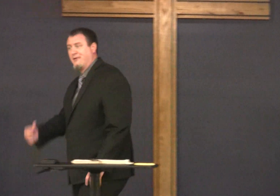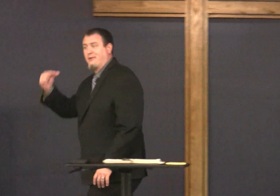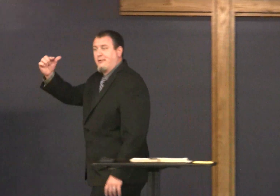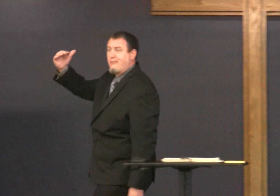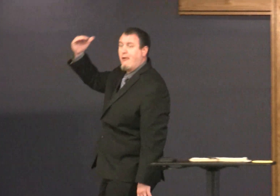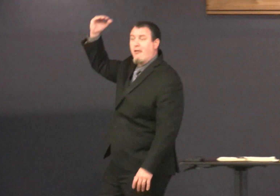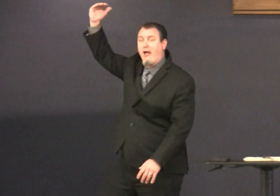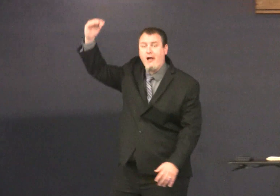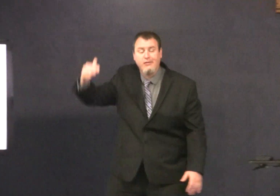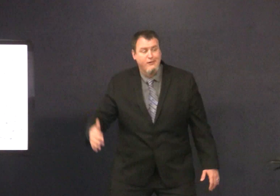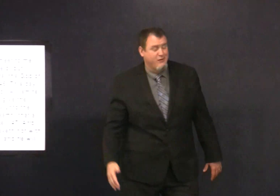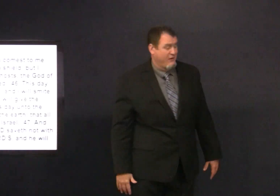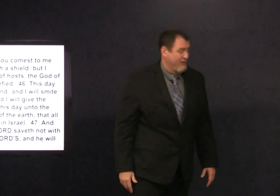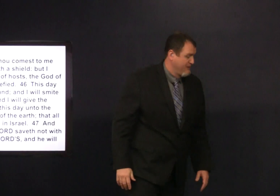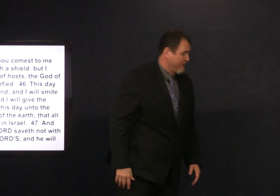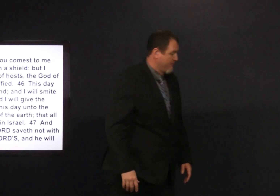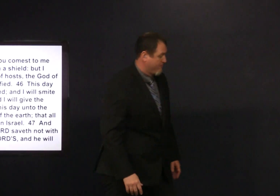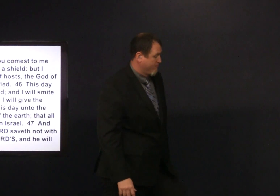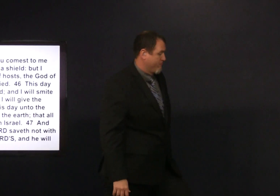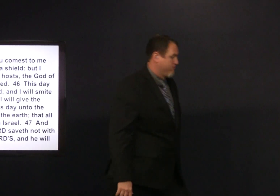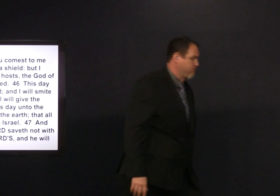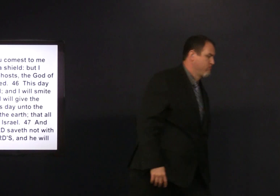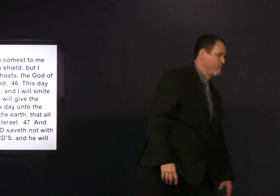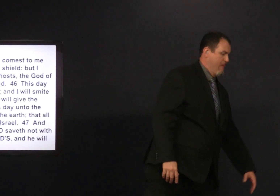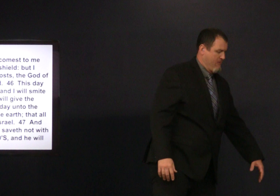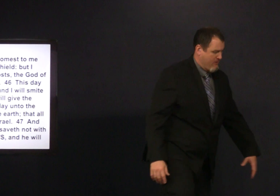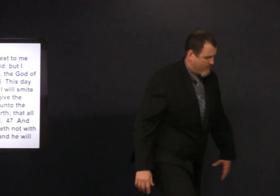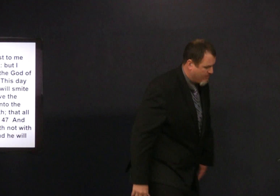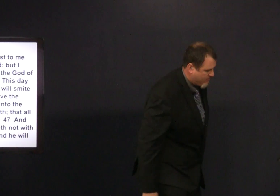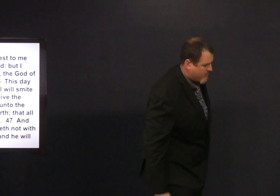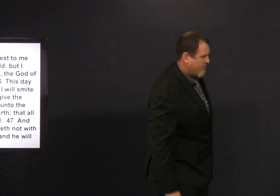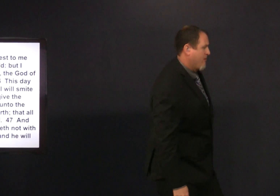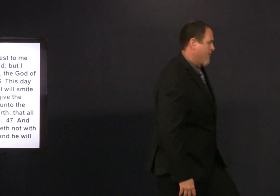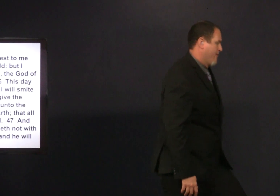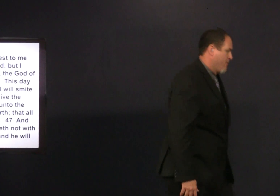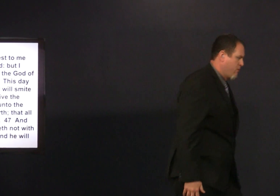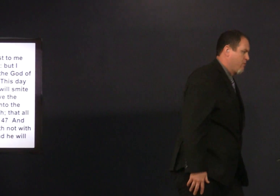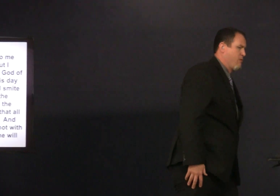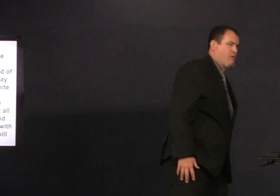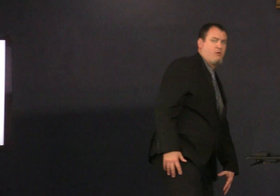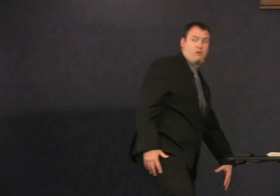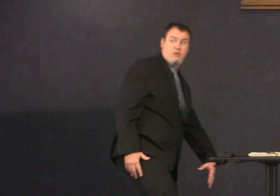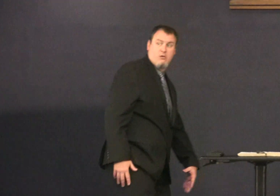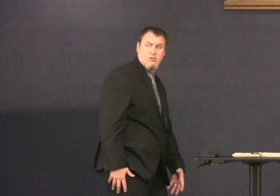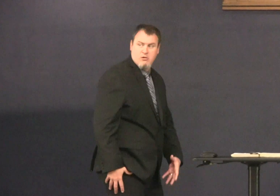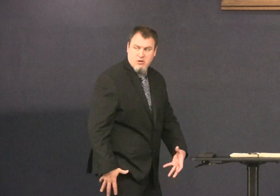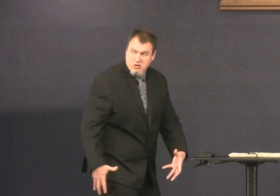you can see David looking up at Goliath and Goliath just stepping up to this